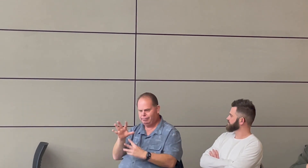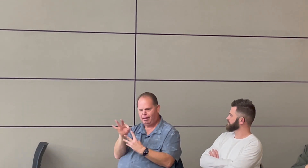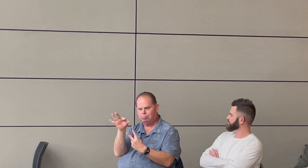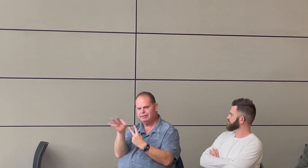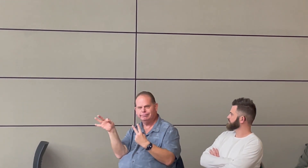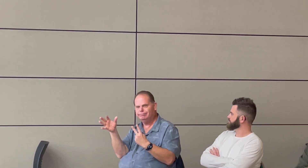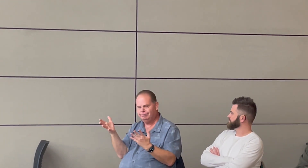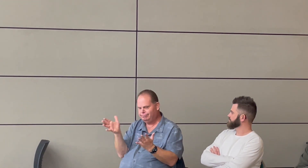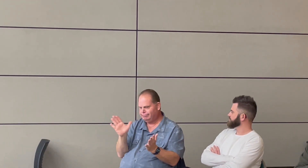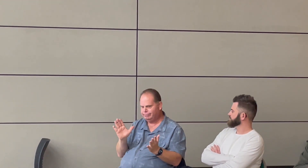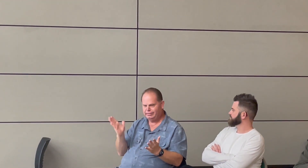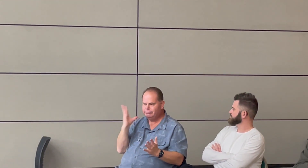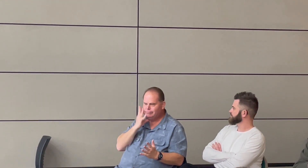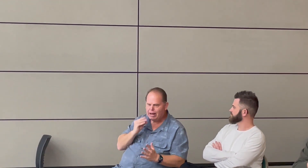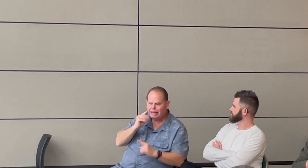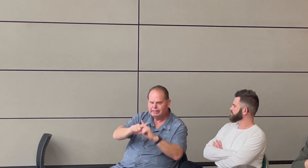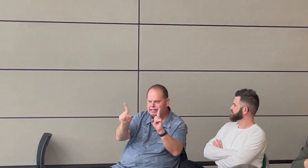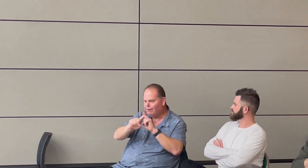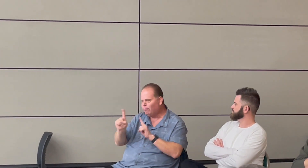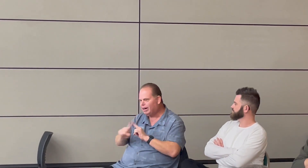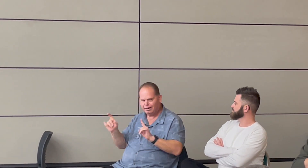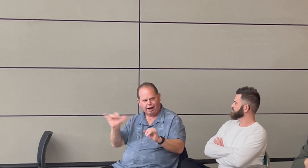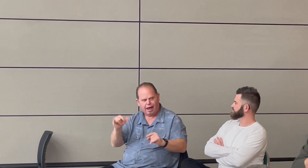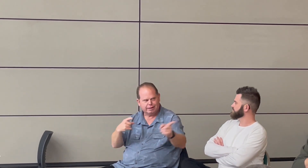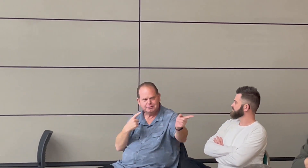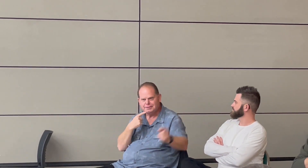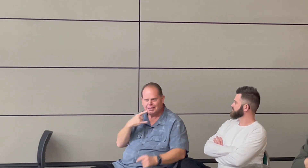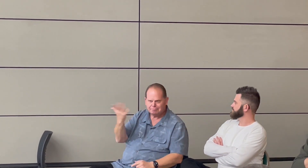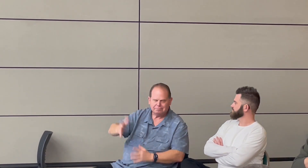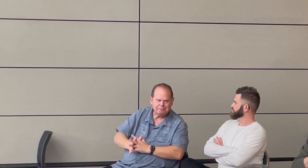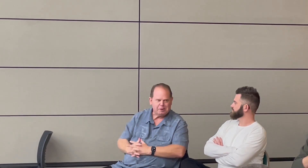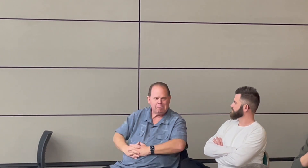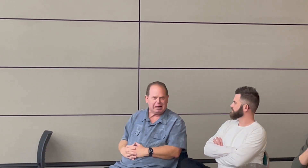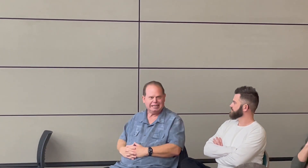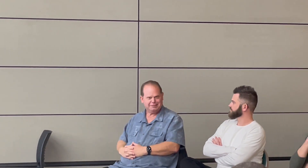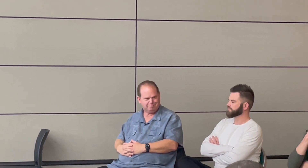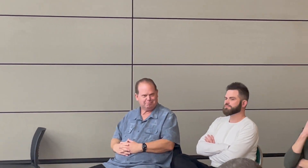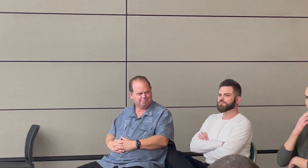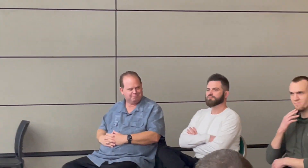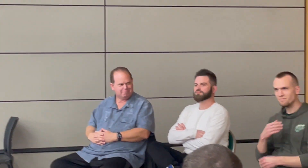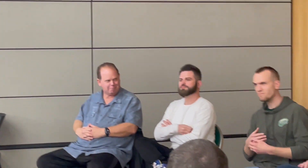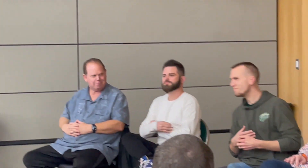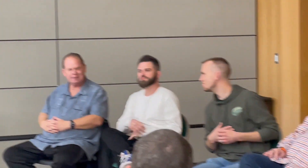we all have our individual experiences choices just like you said I agree with